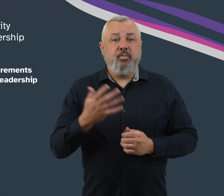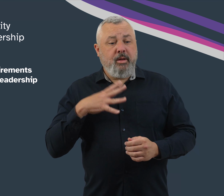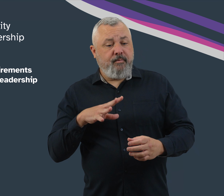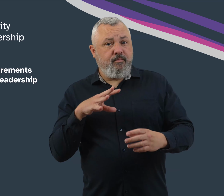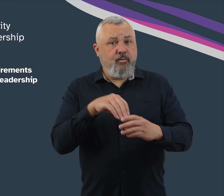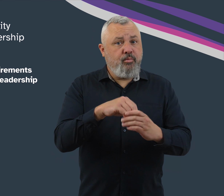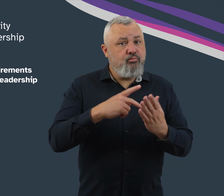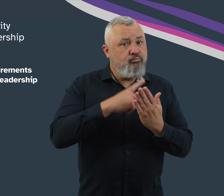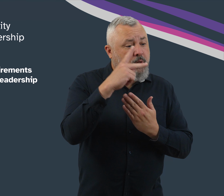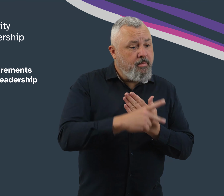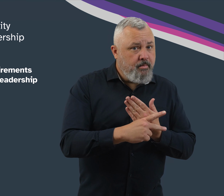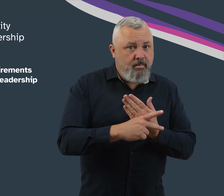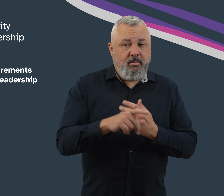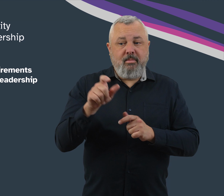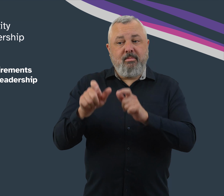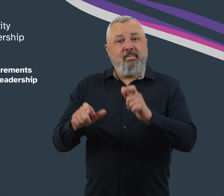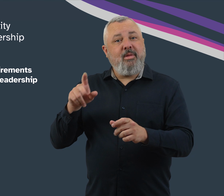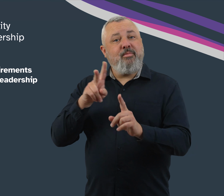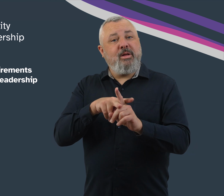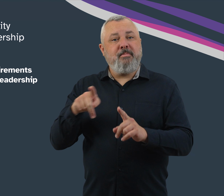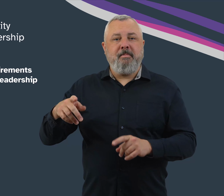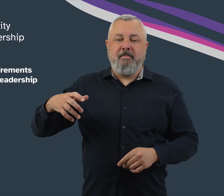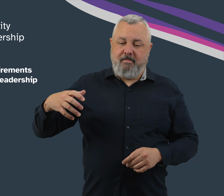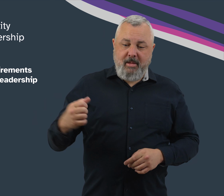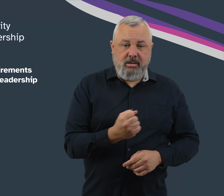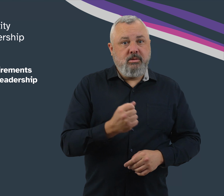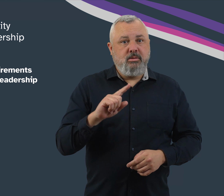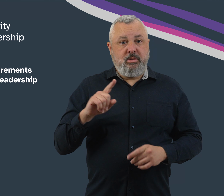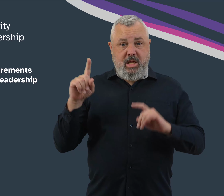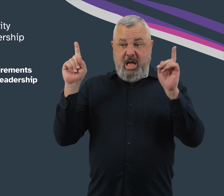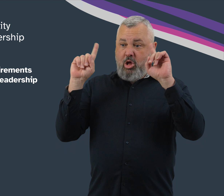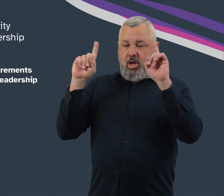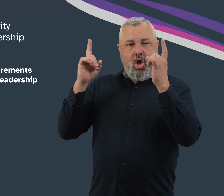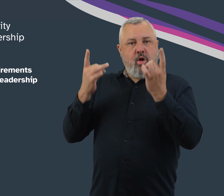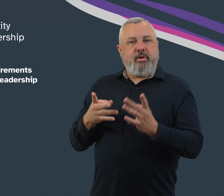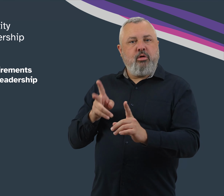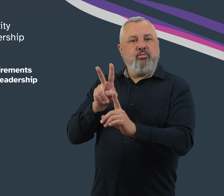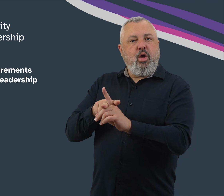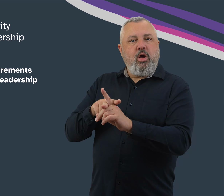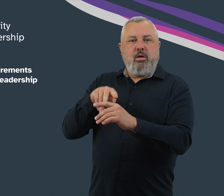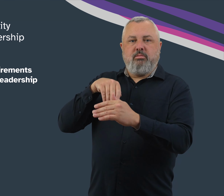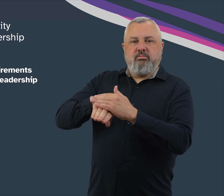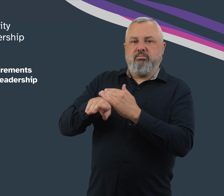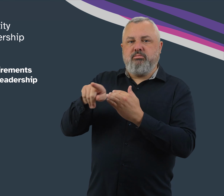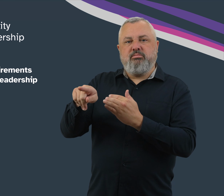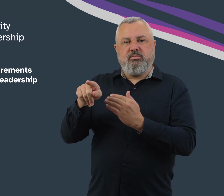To be eligible for the program, applicants must: be currently enrolled full-time or part-time in a